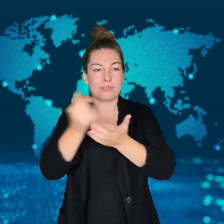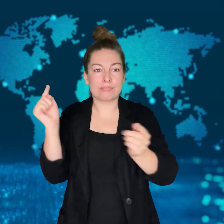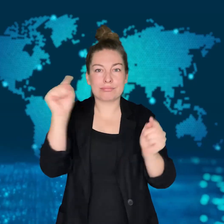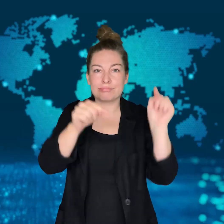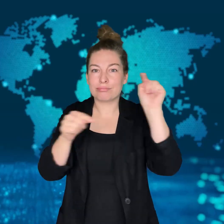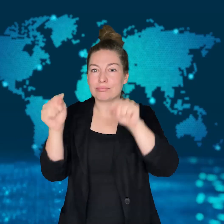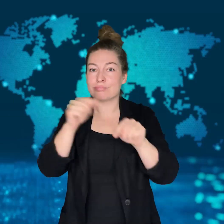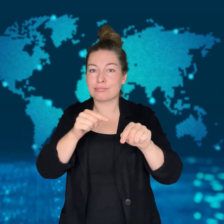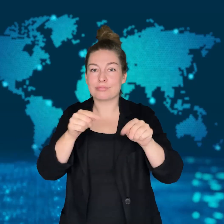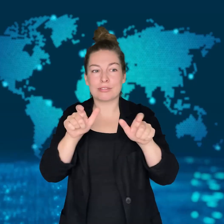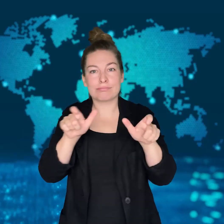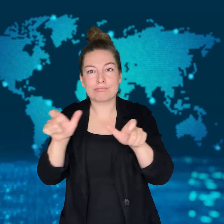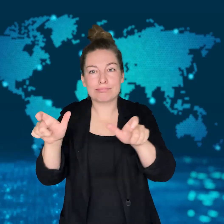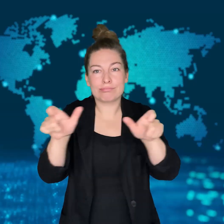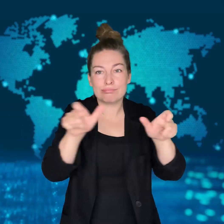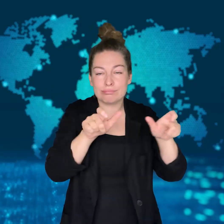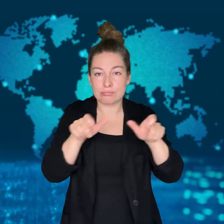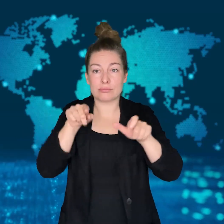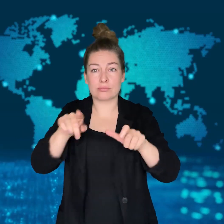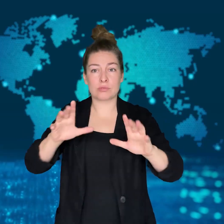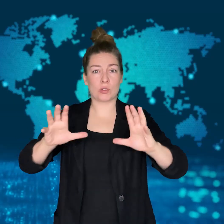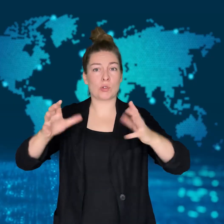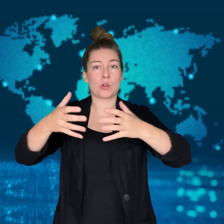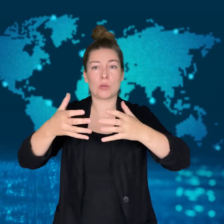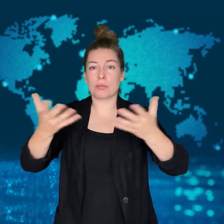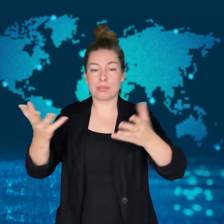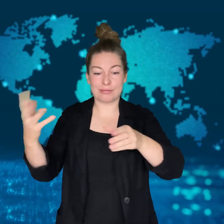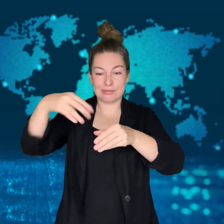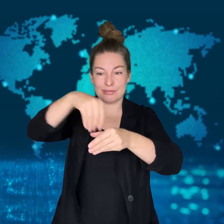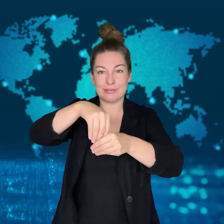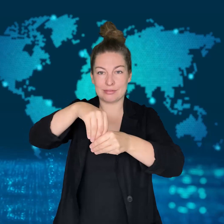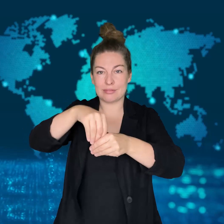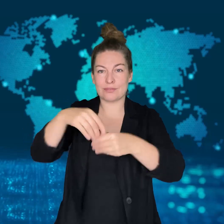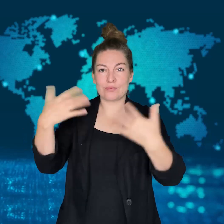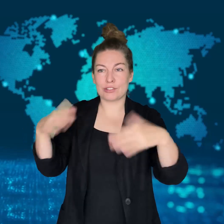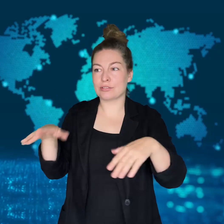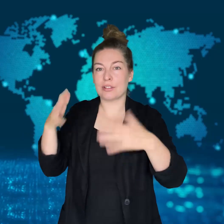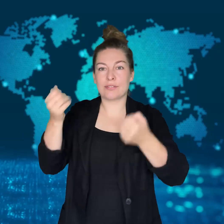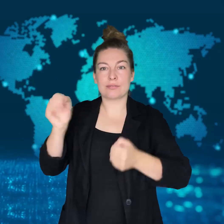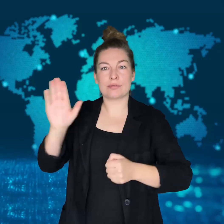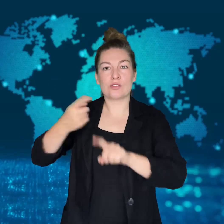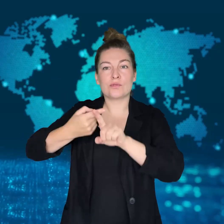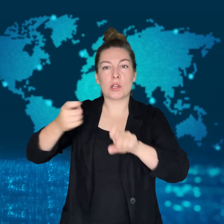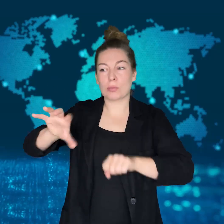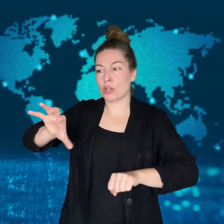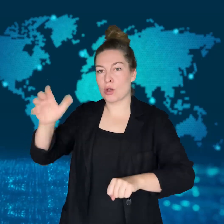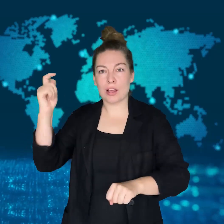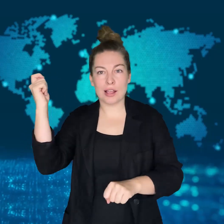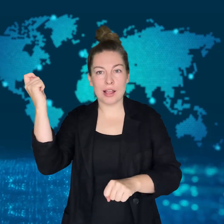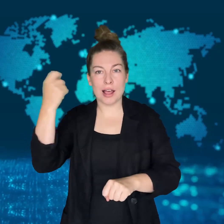That group will assist Kenya, along with 1,000 police officers from Kenya.